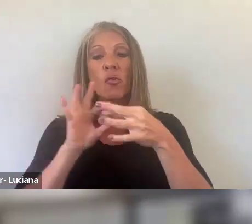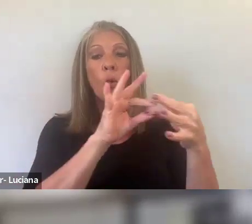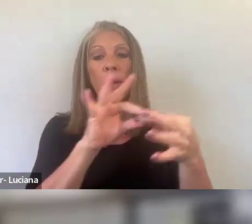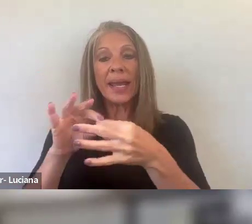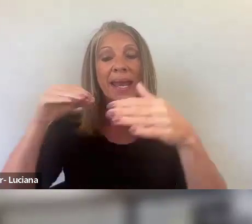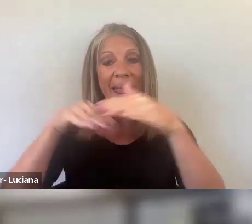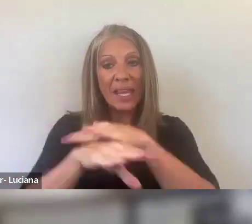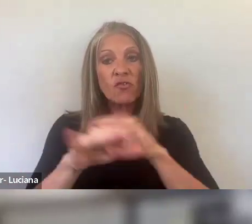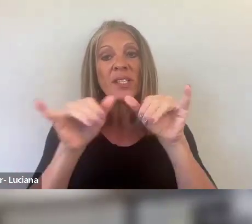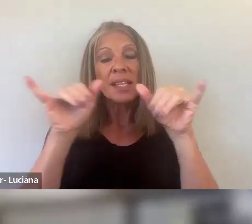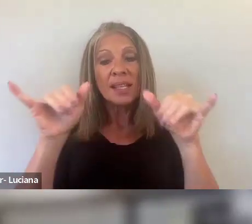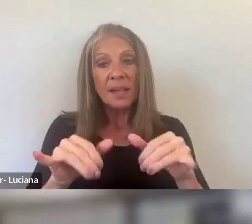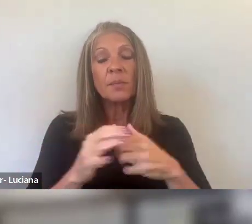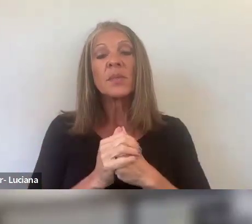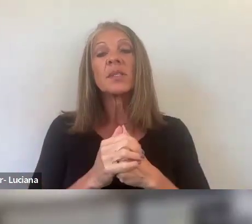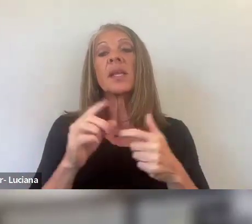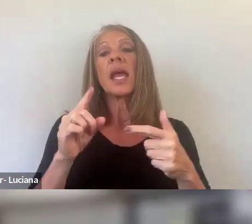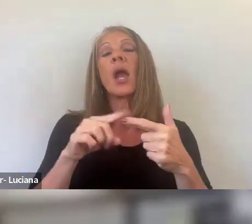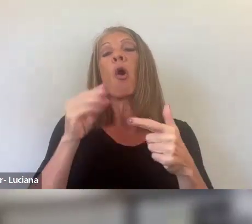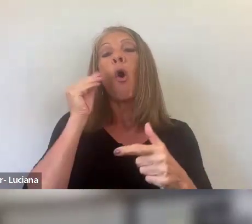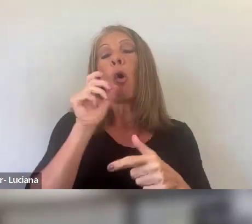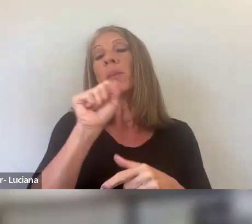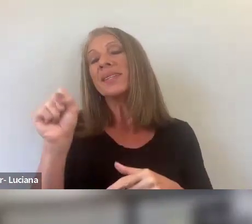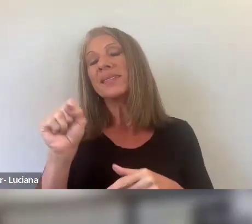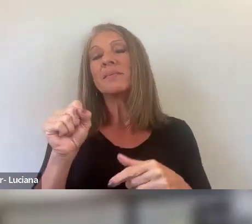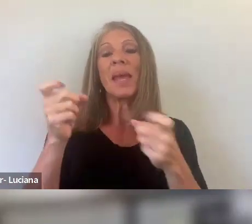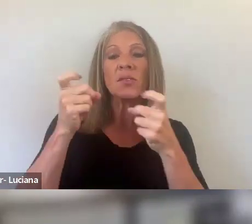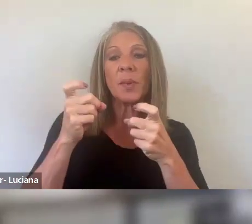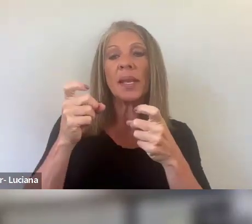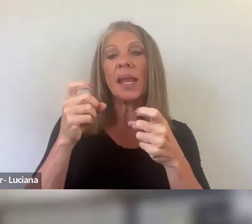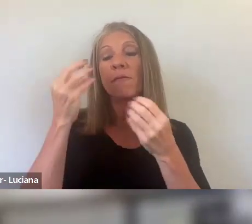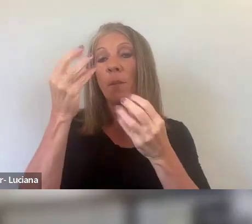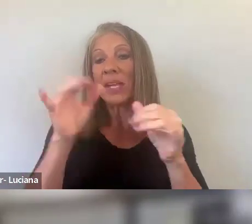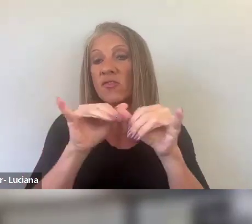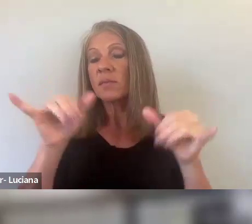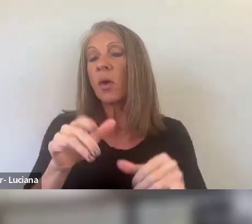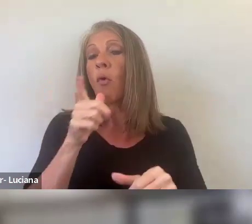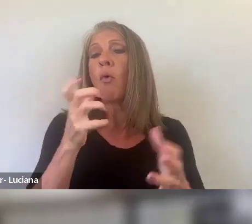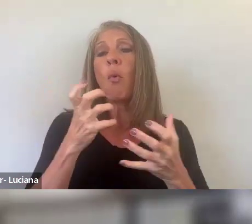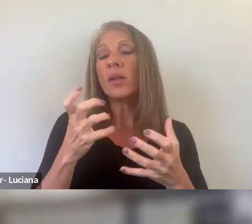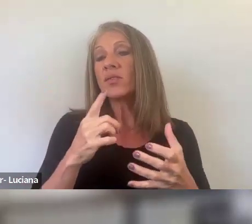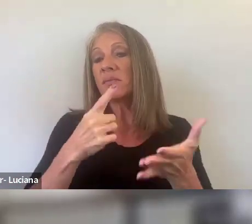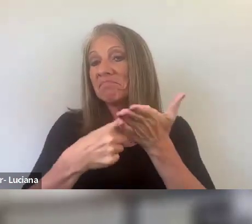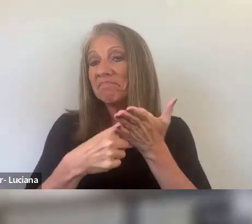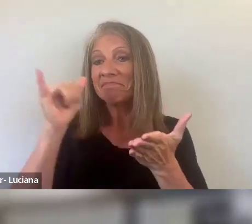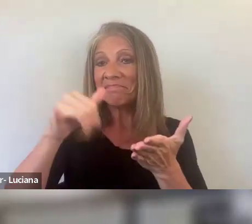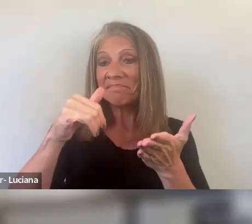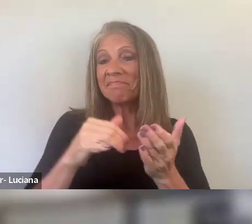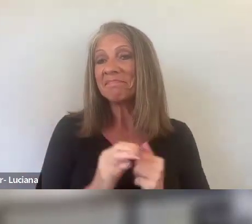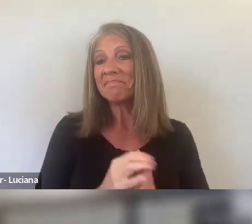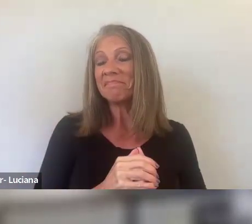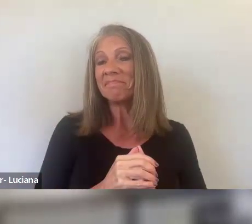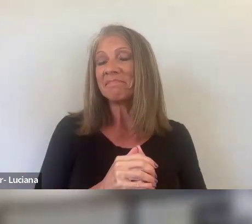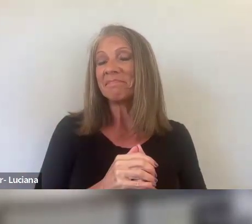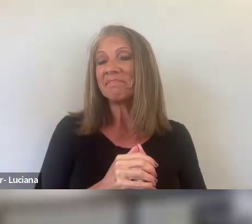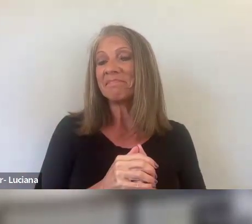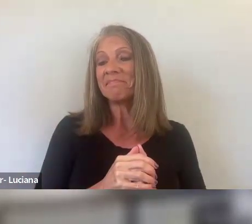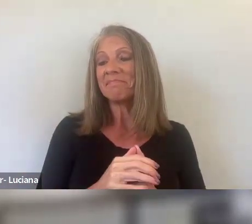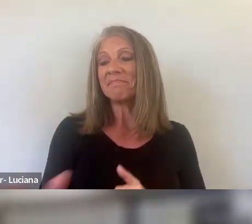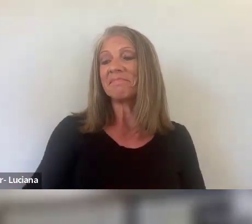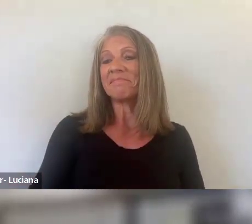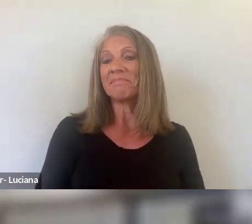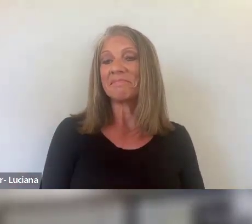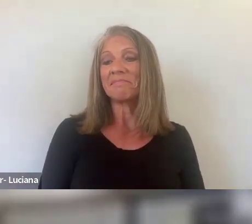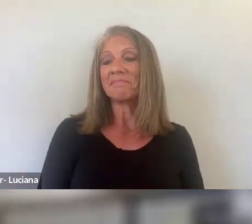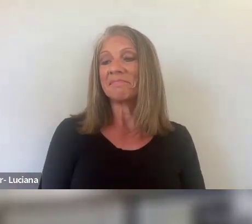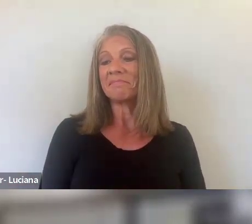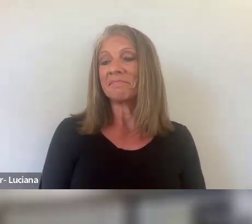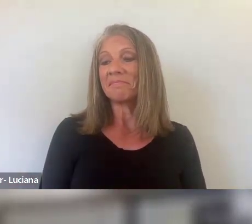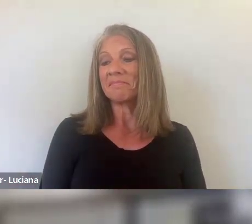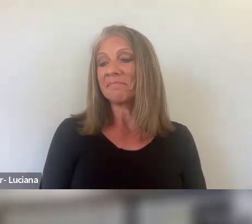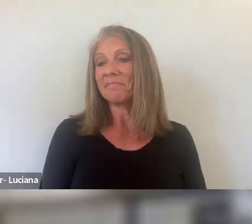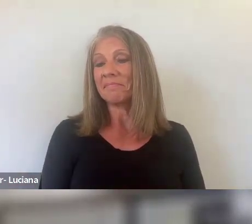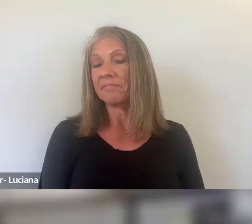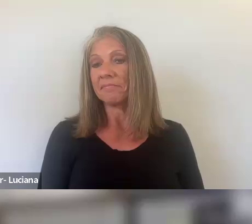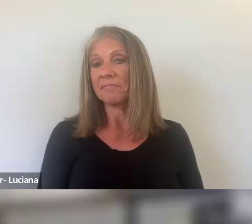and homeless management information systems. Who would like to hop in on that question?